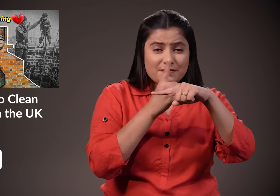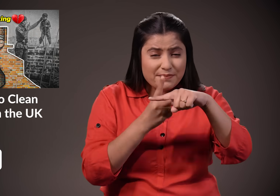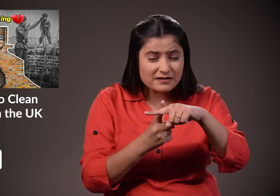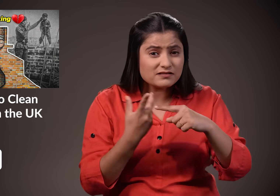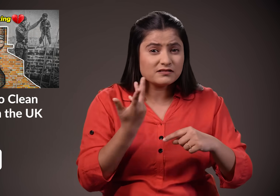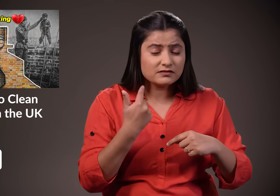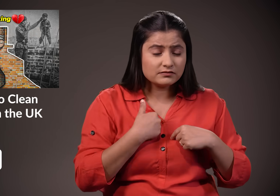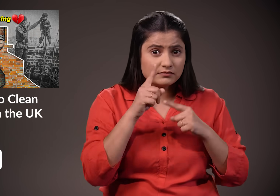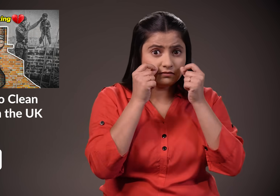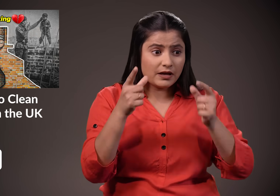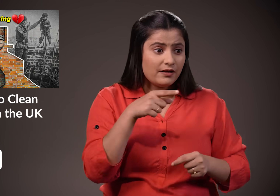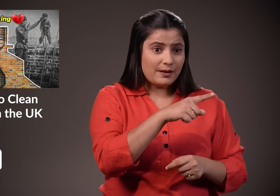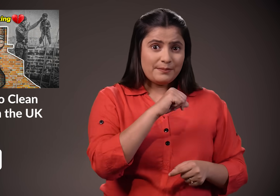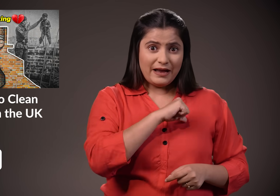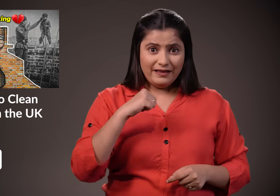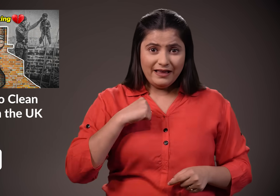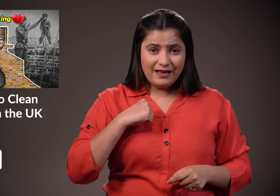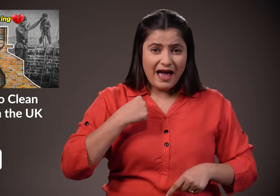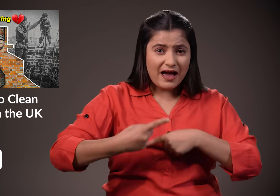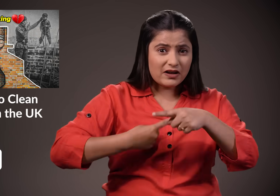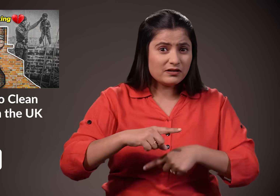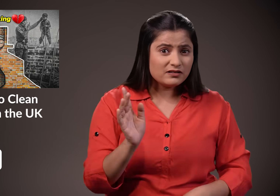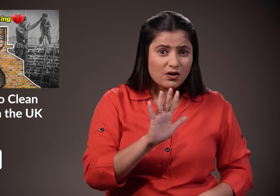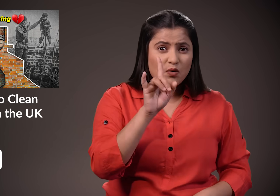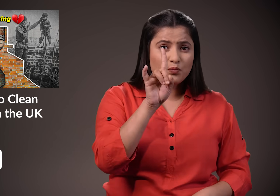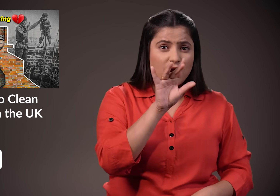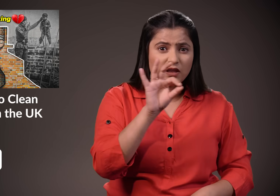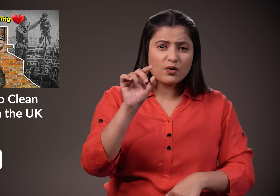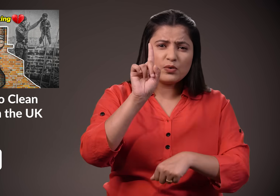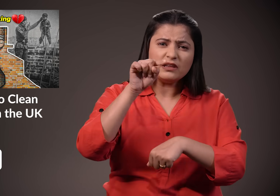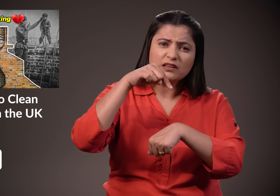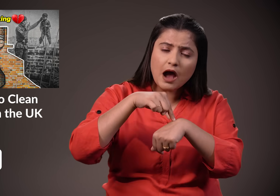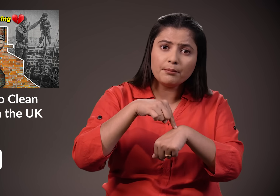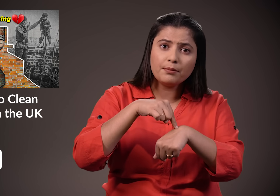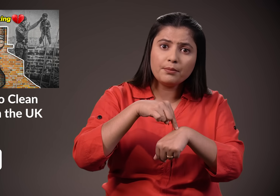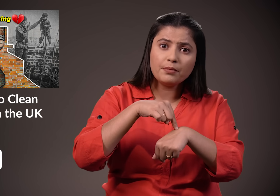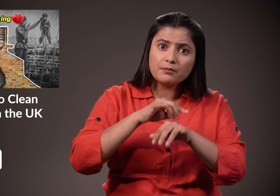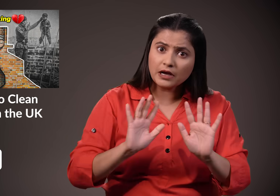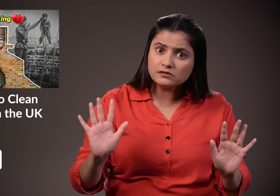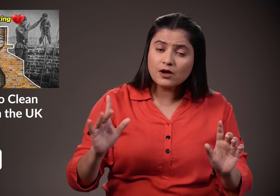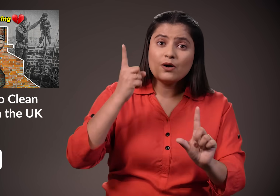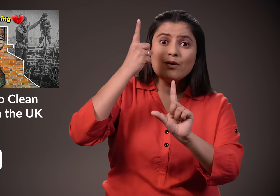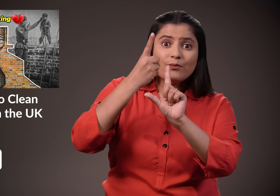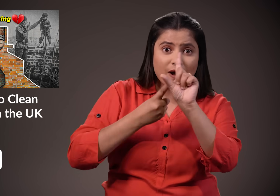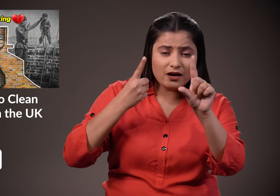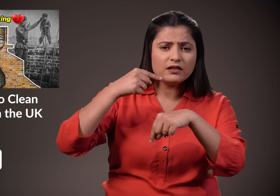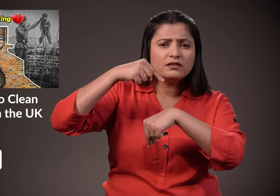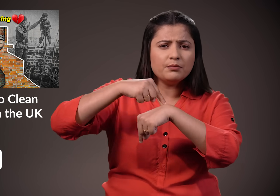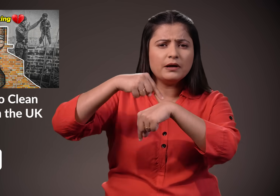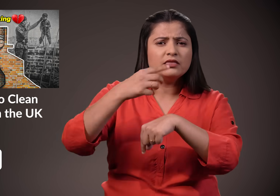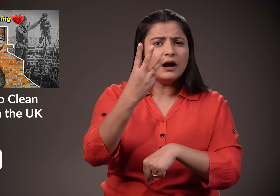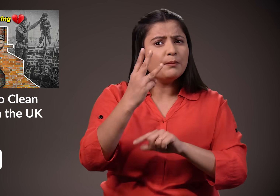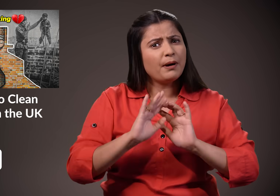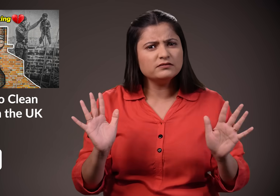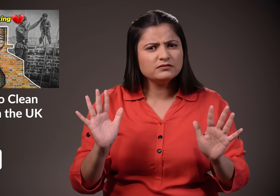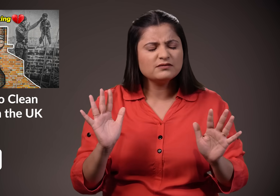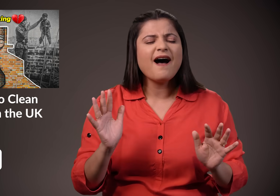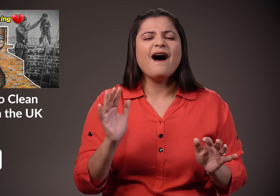Some said that they bathed about once a week, while others said that they only bathed about three times a year.